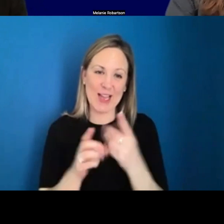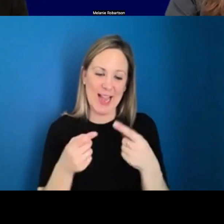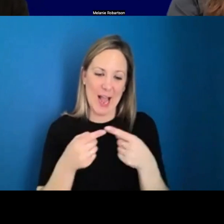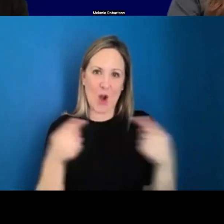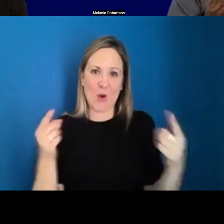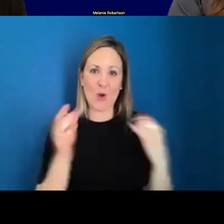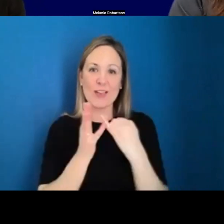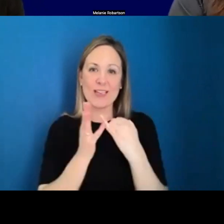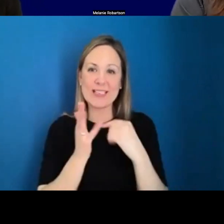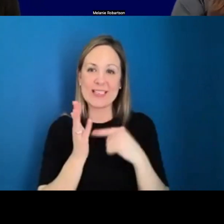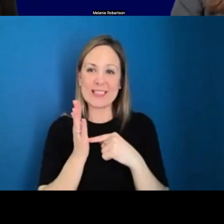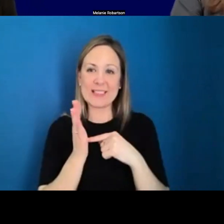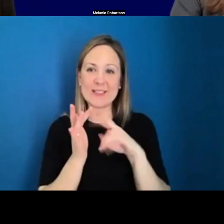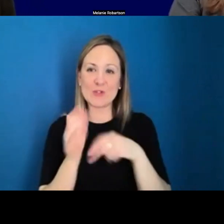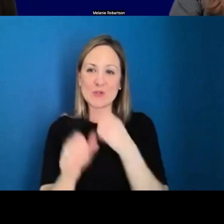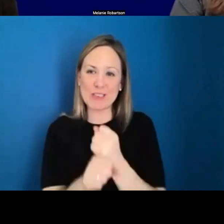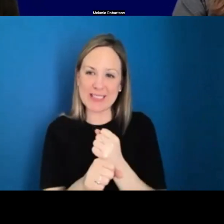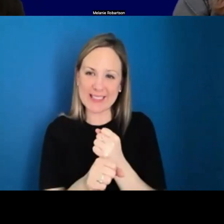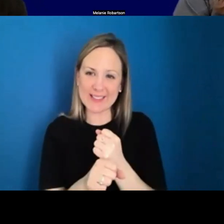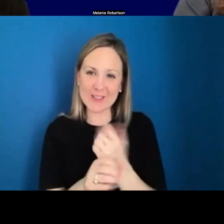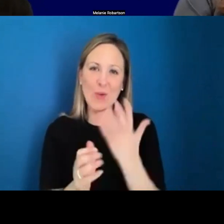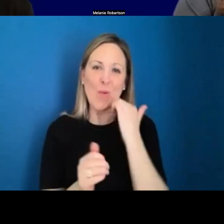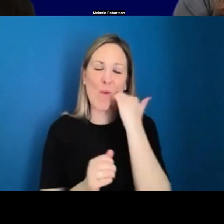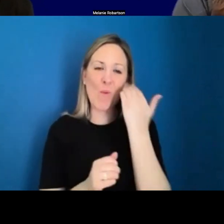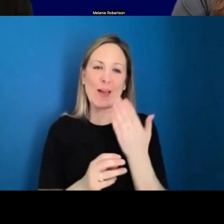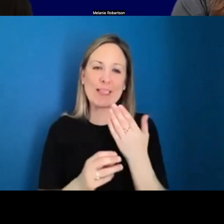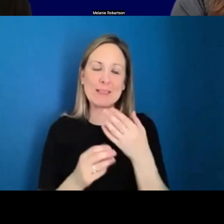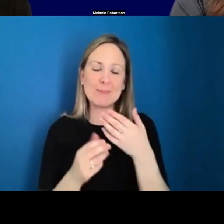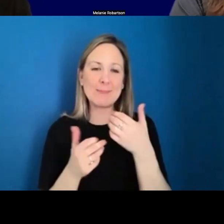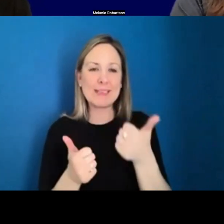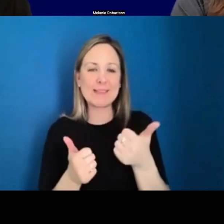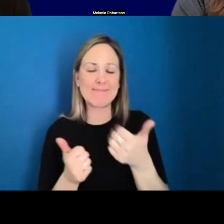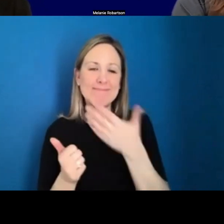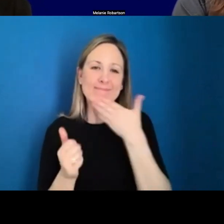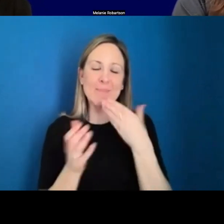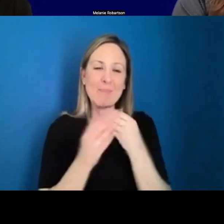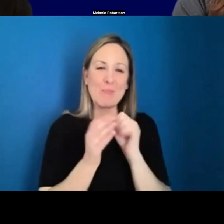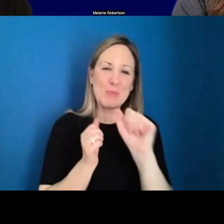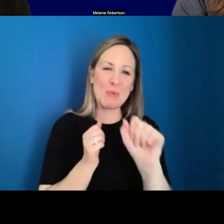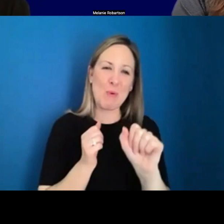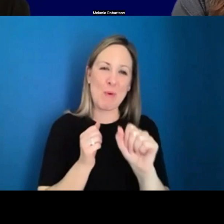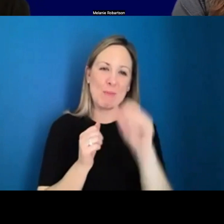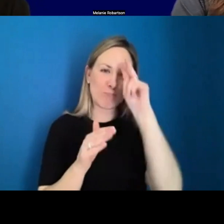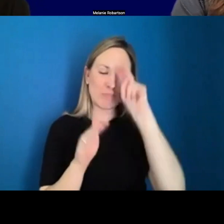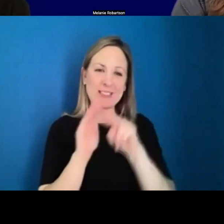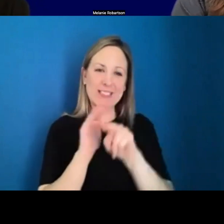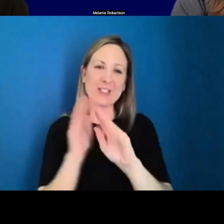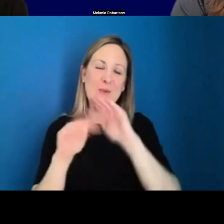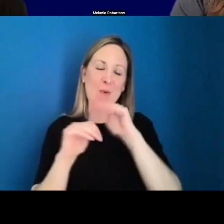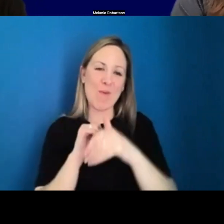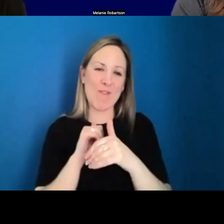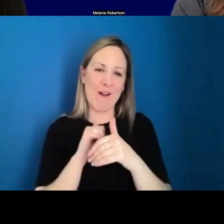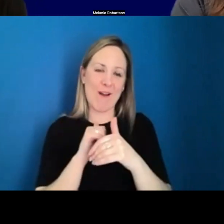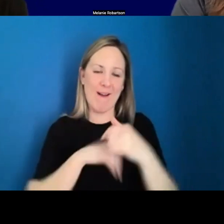be generous with your prediction of deafblind consultancy hours. If you don't use them, great,